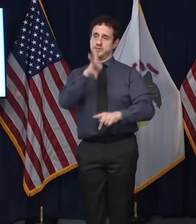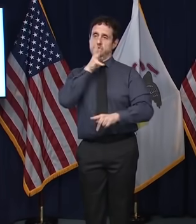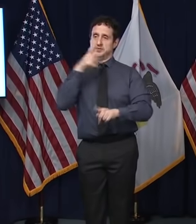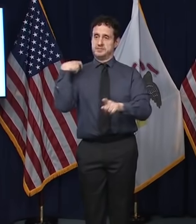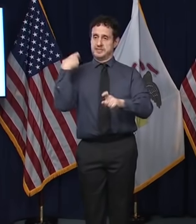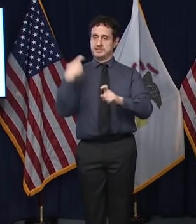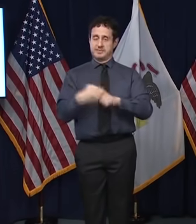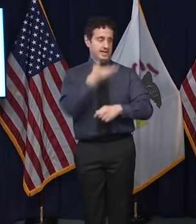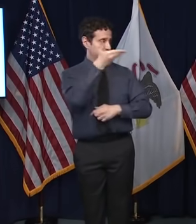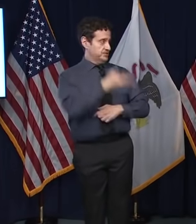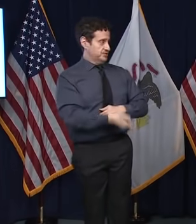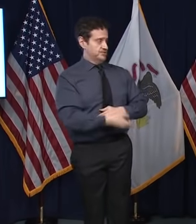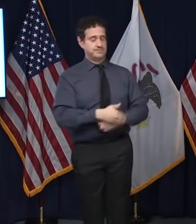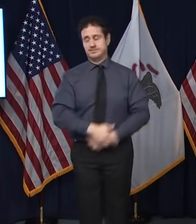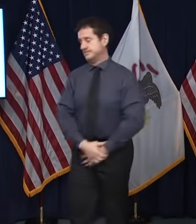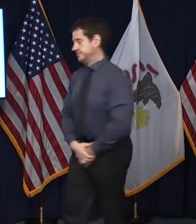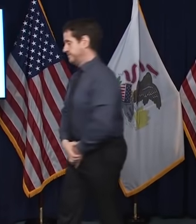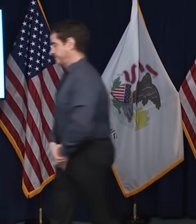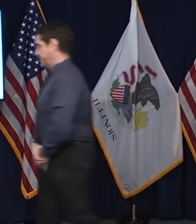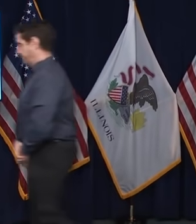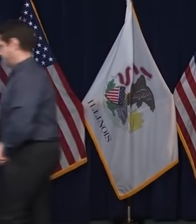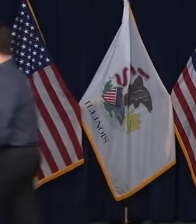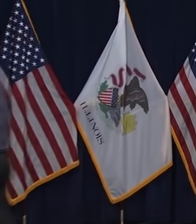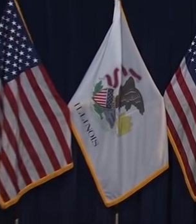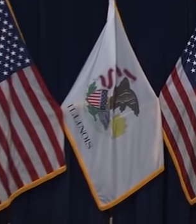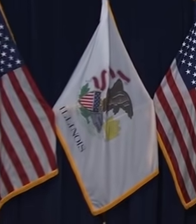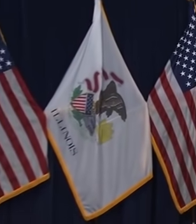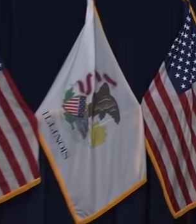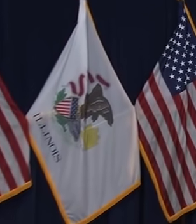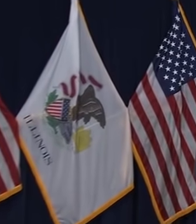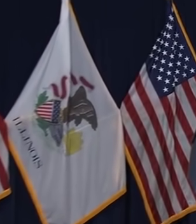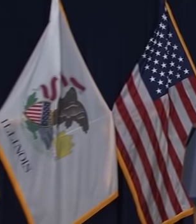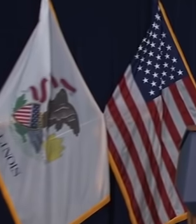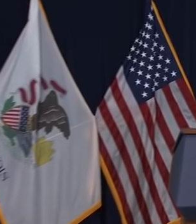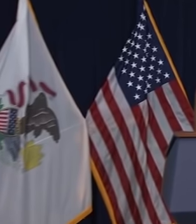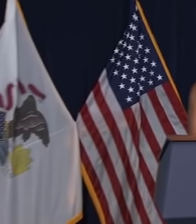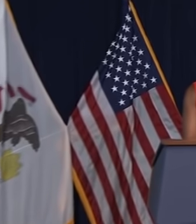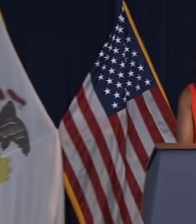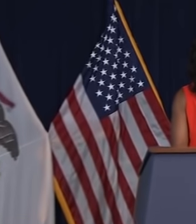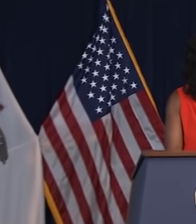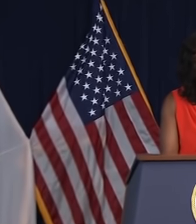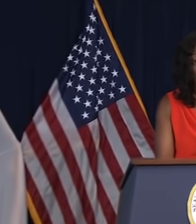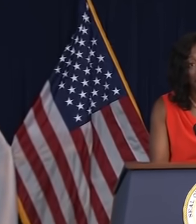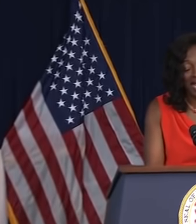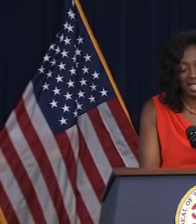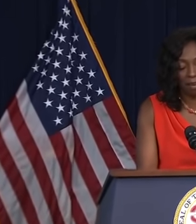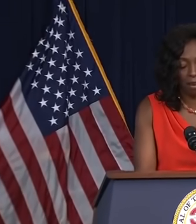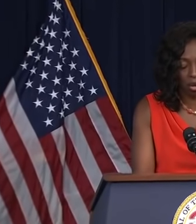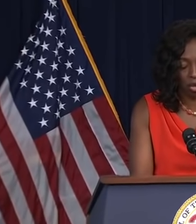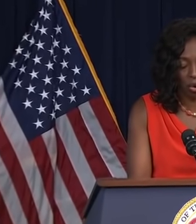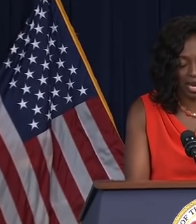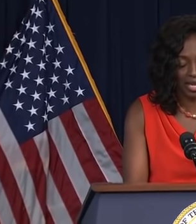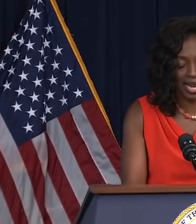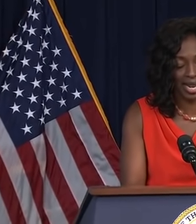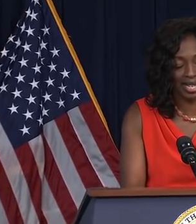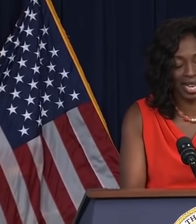these comments in Spanish And